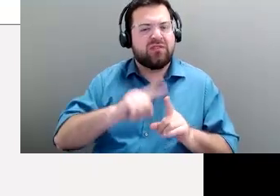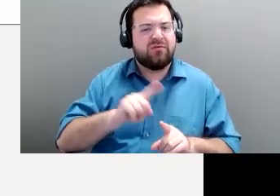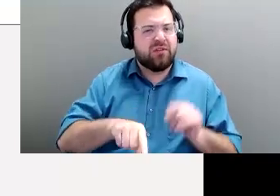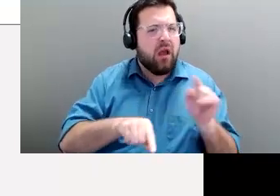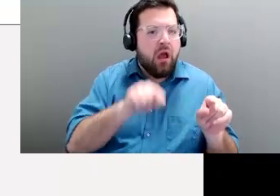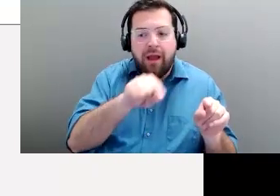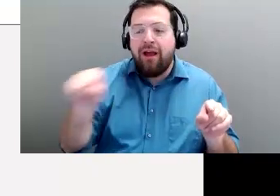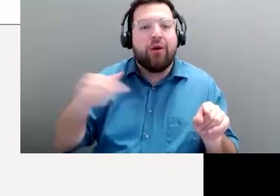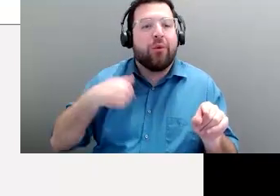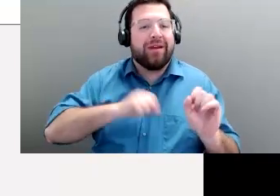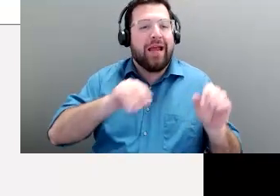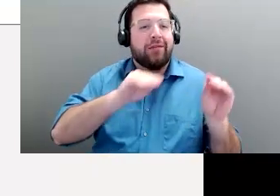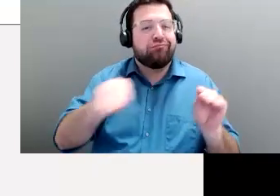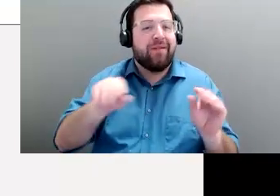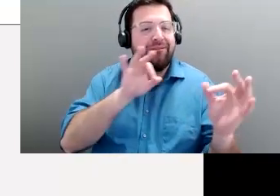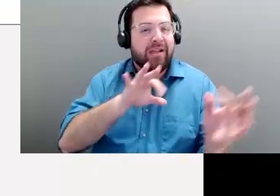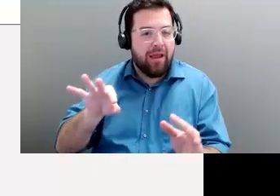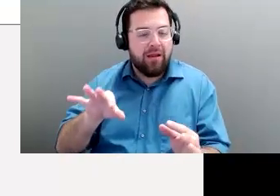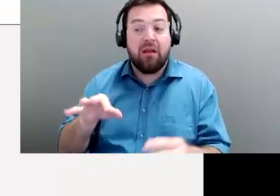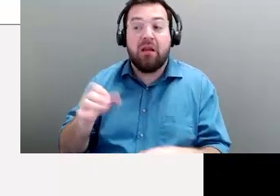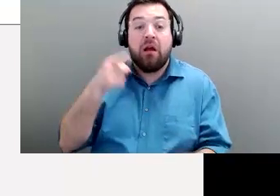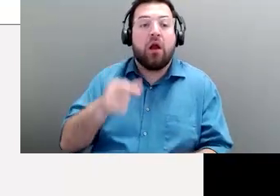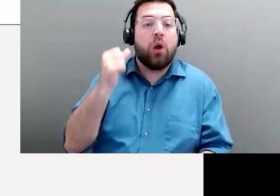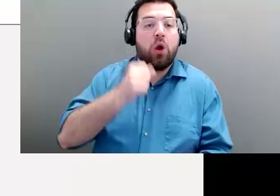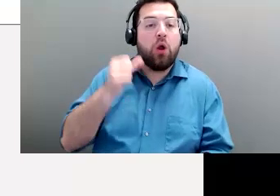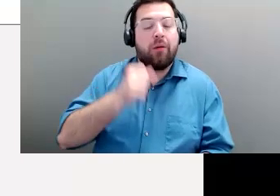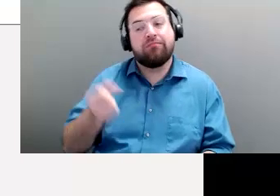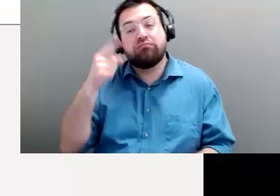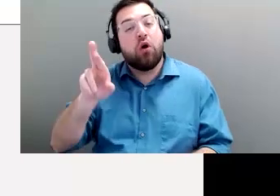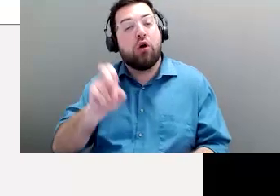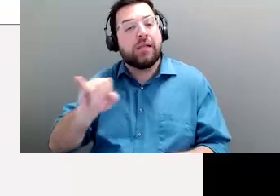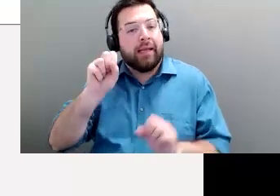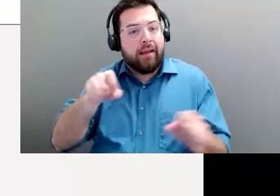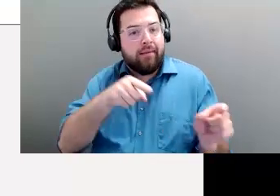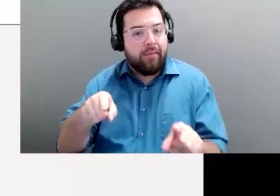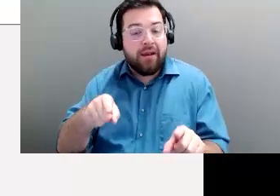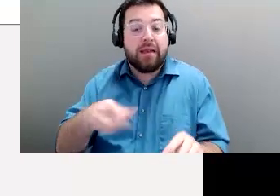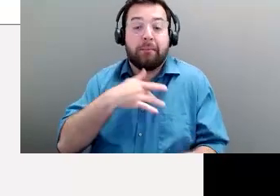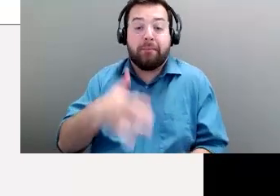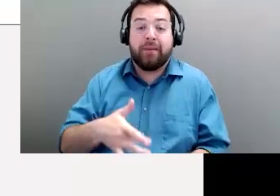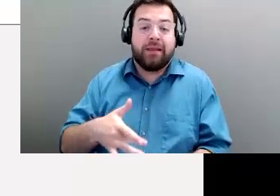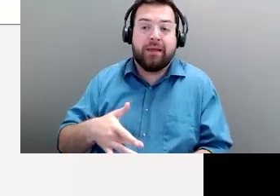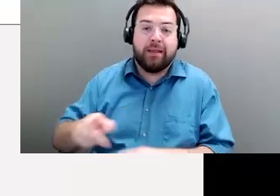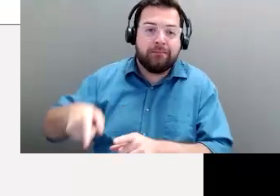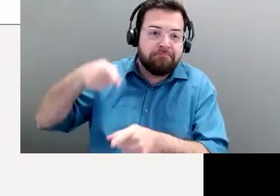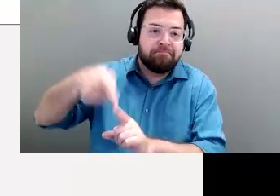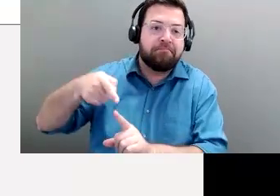And these are common areas where RSI can occur and most likely the first places the evaluators are going to look for it.